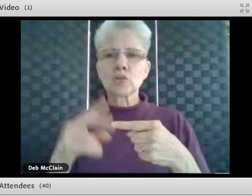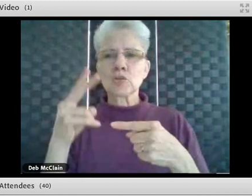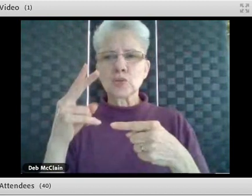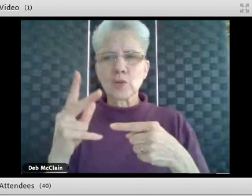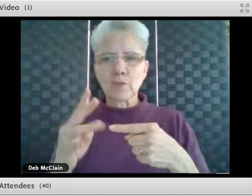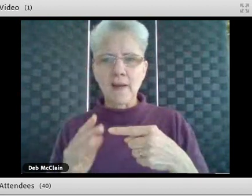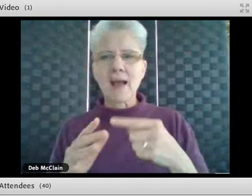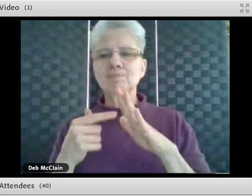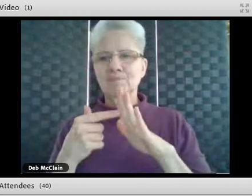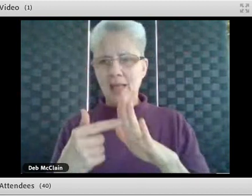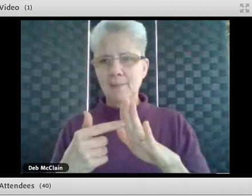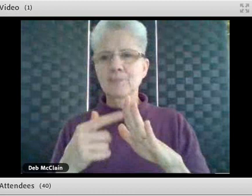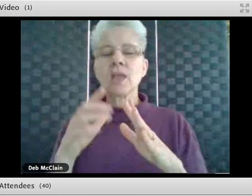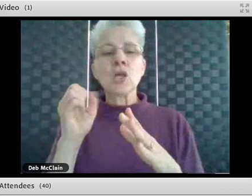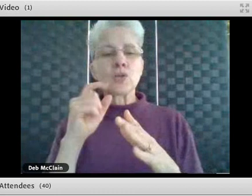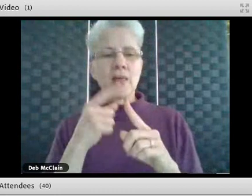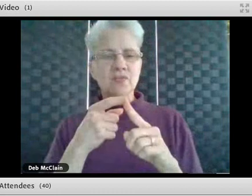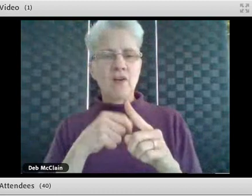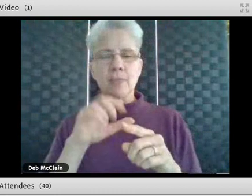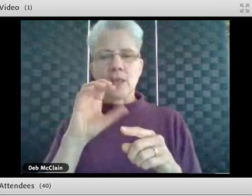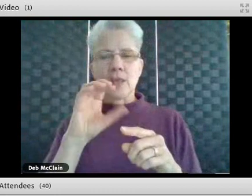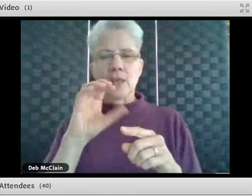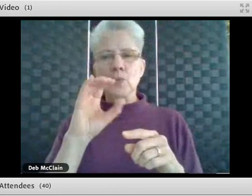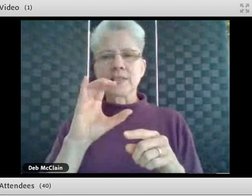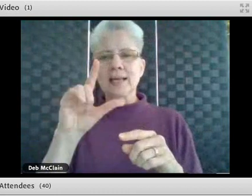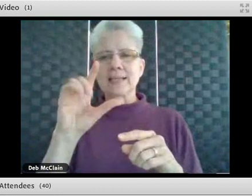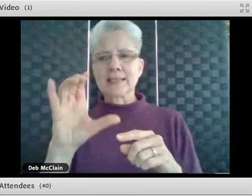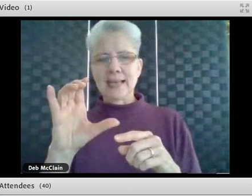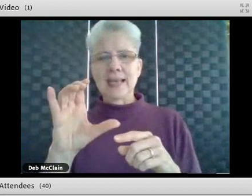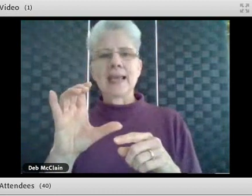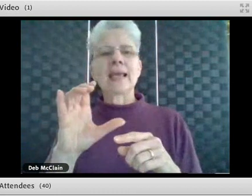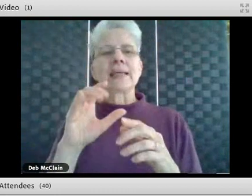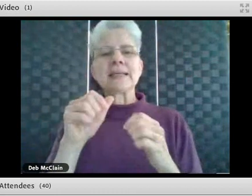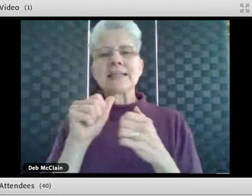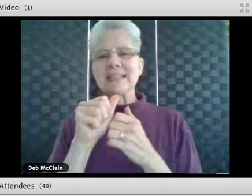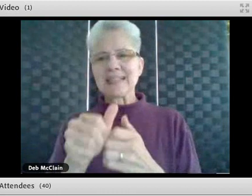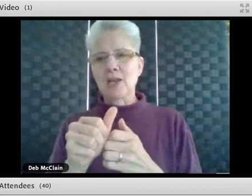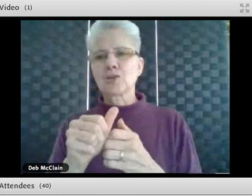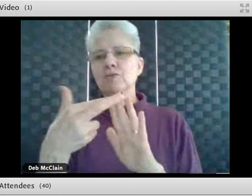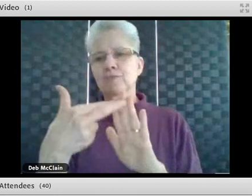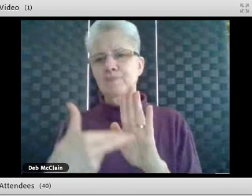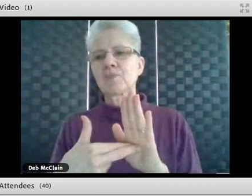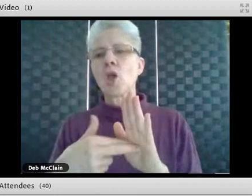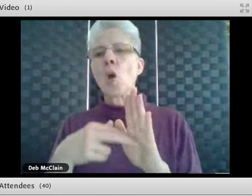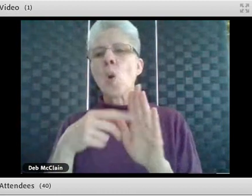So, this is from the OCLC Bibliographic, Formats, and Standards website. And just to kind of point out the differences, right?